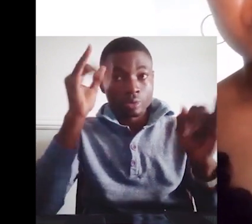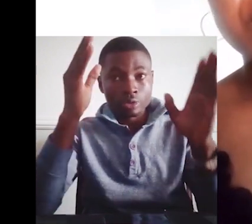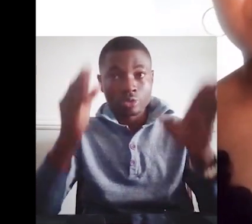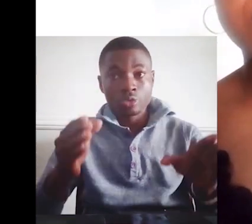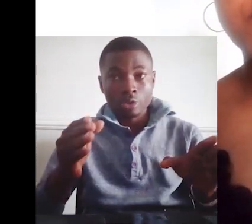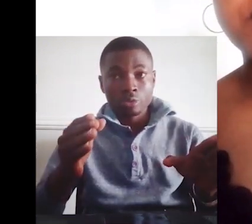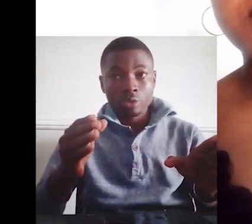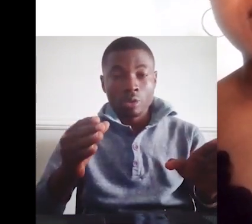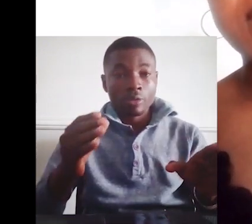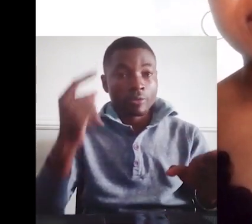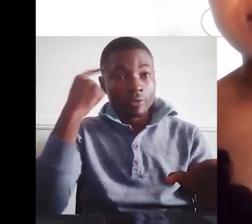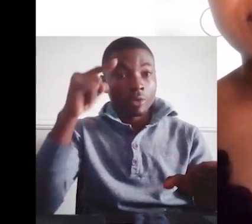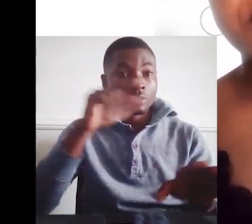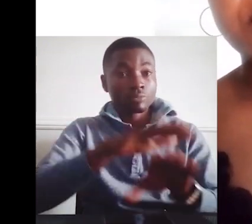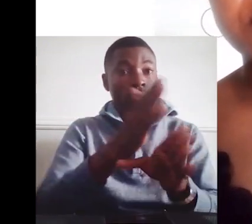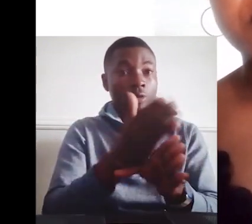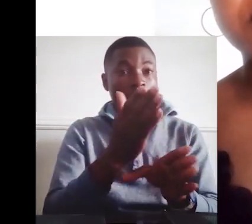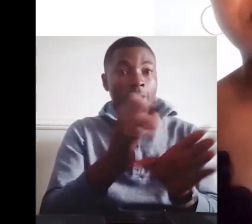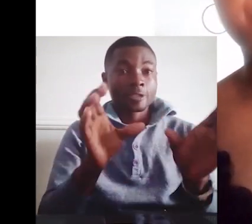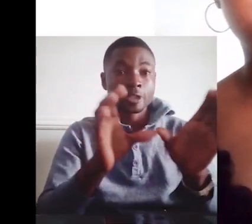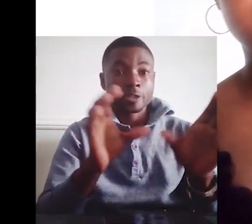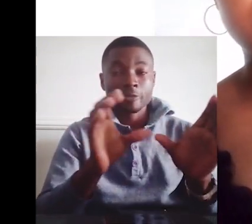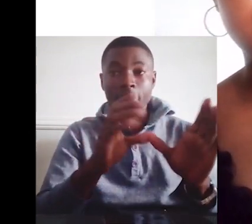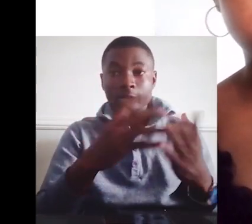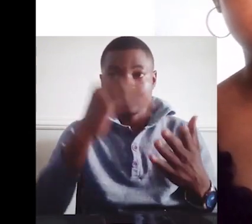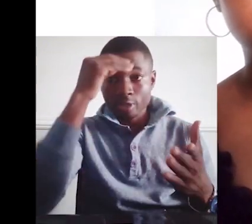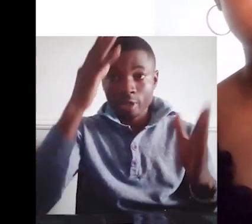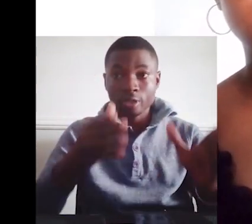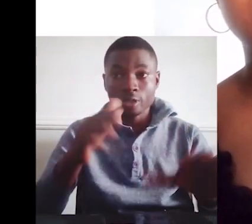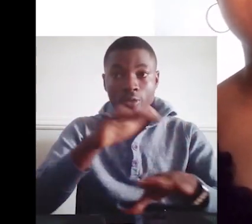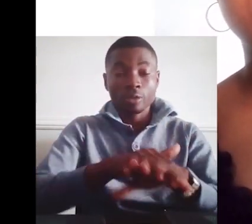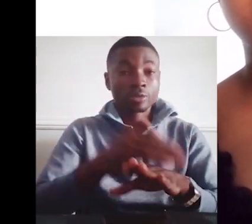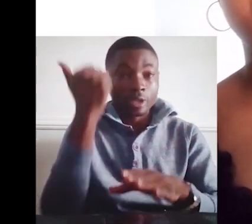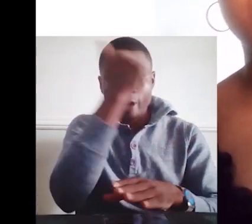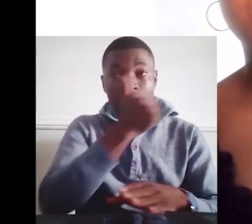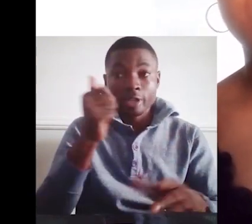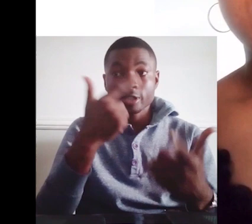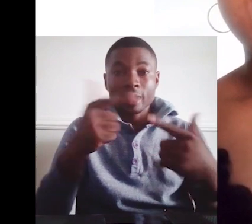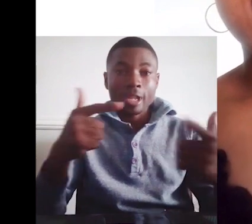and also a member of S-DELI and a Co-instructor for the Online Certificate Course on African Sign Linguistics and Interpreting.